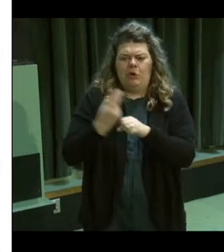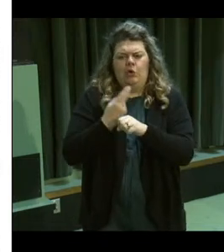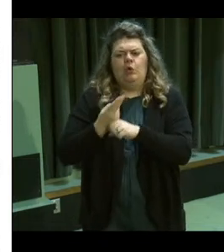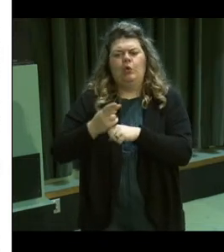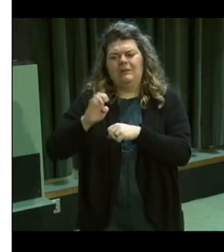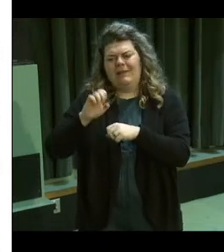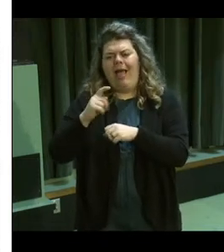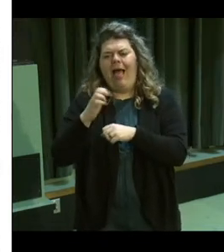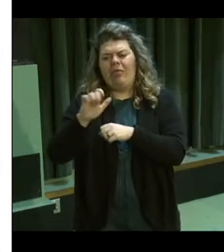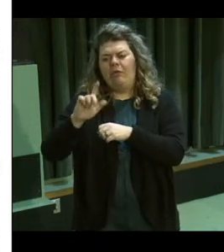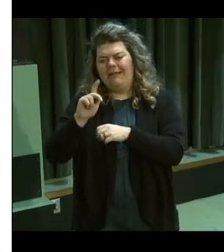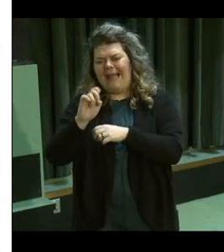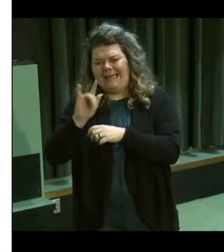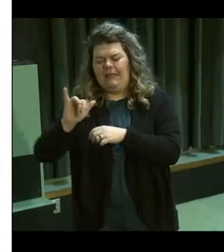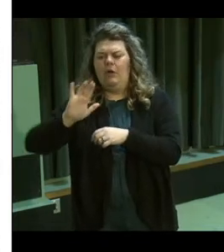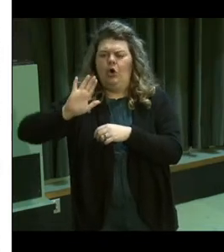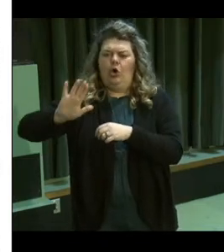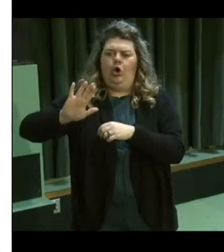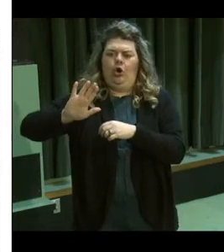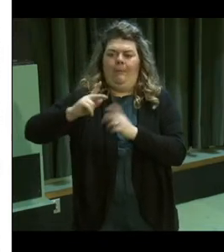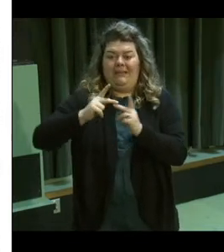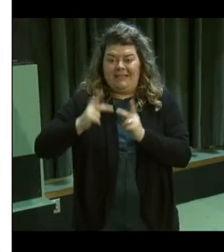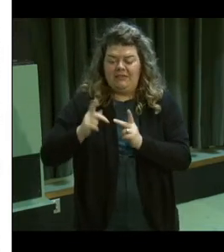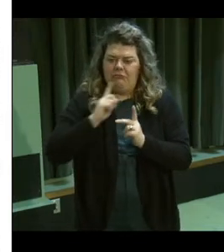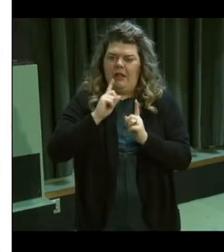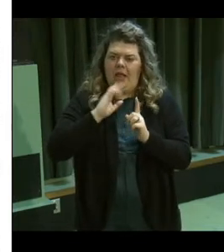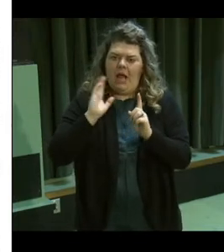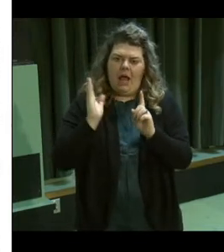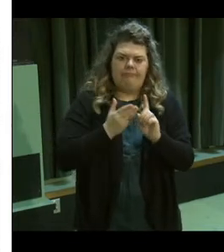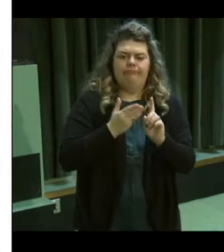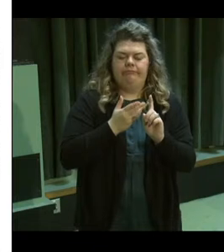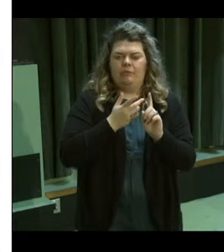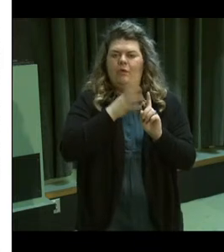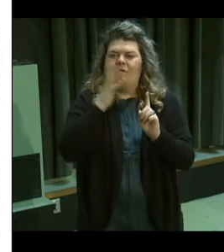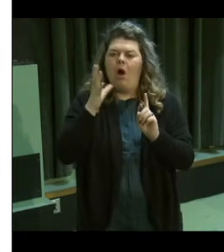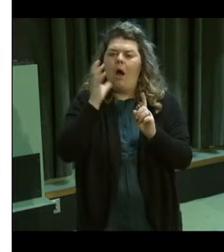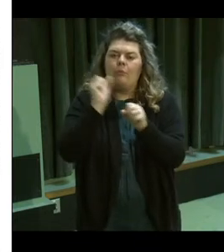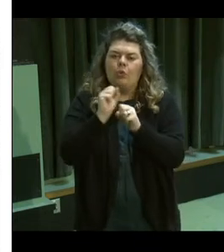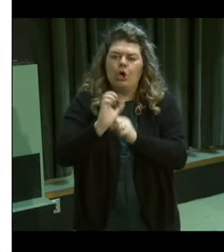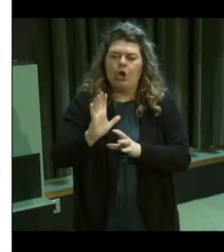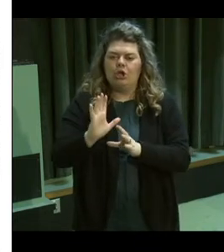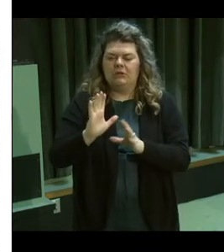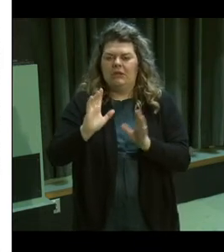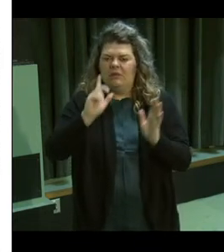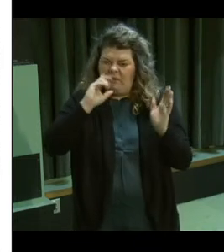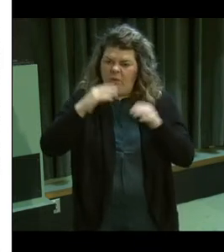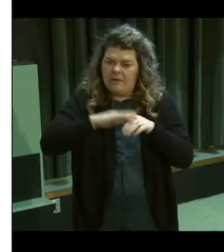her stature to, you know, call